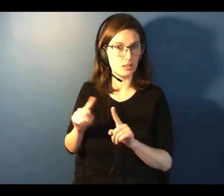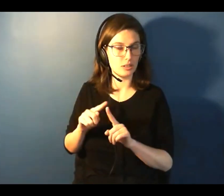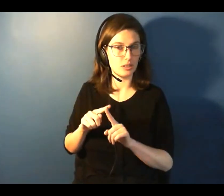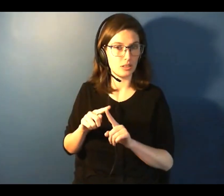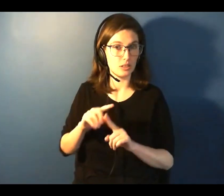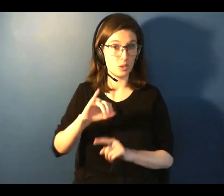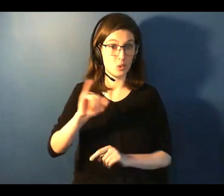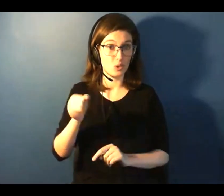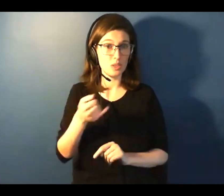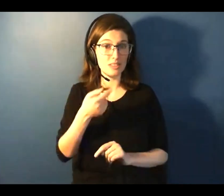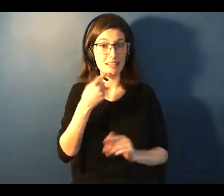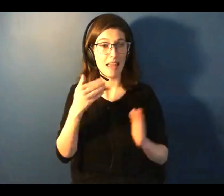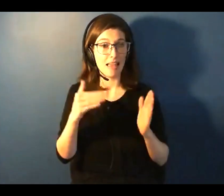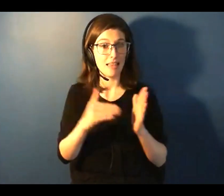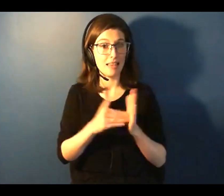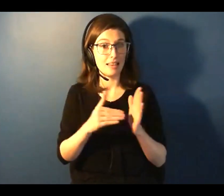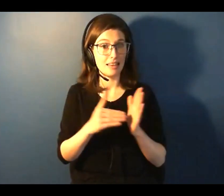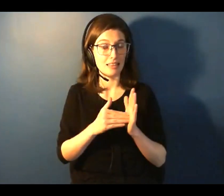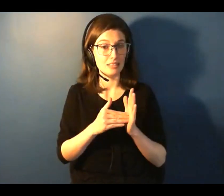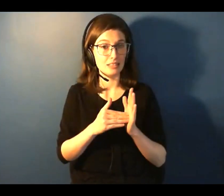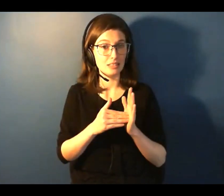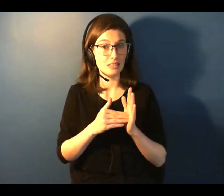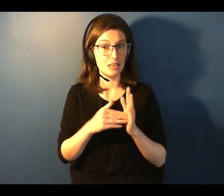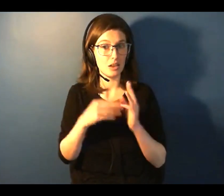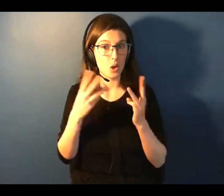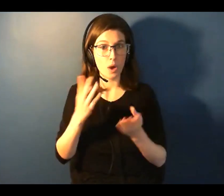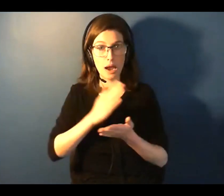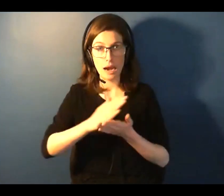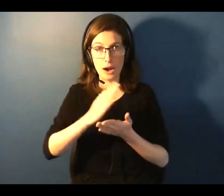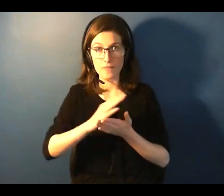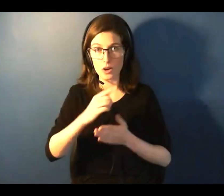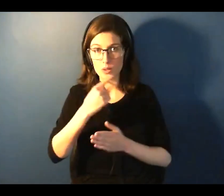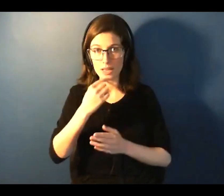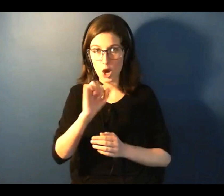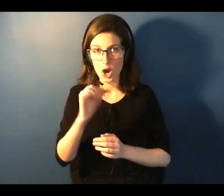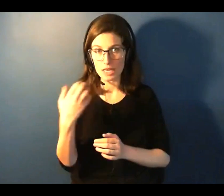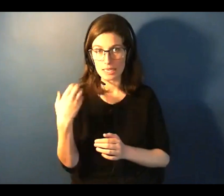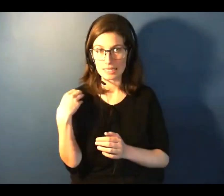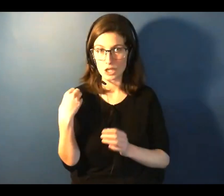you used the word her sister interpreted, but her but her sister didn't sign, you